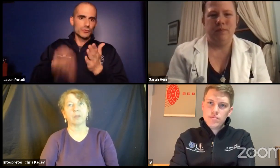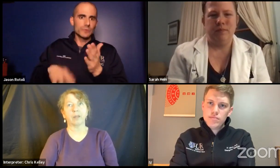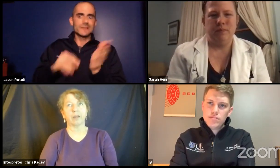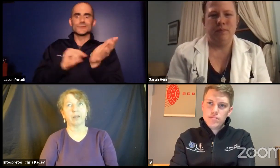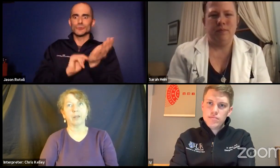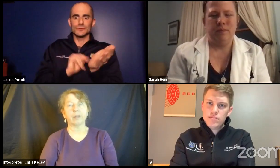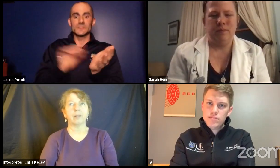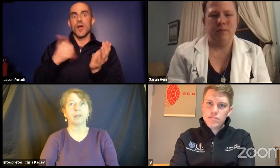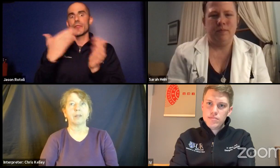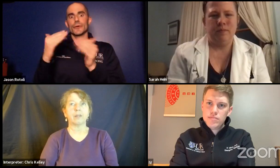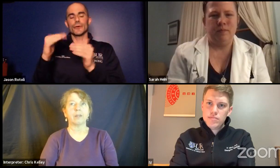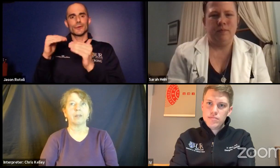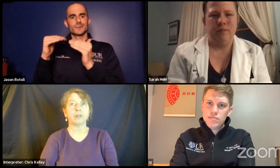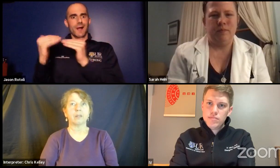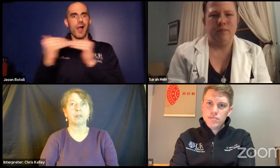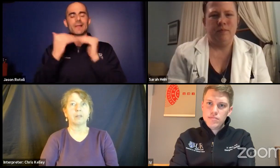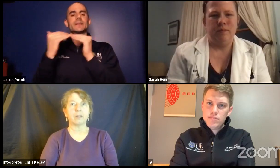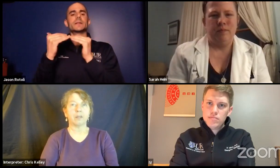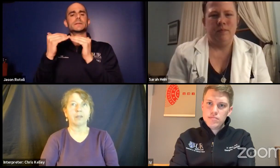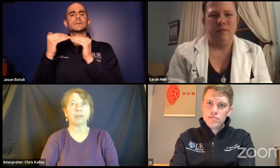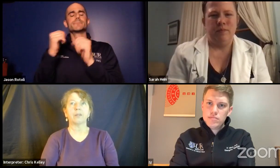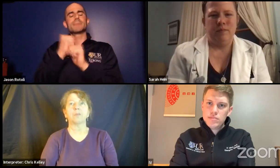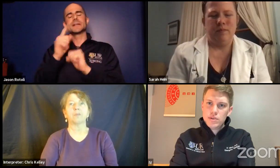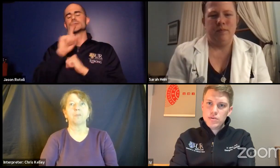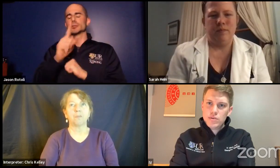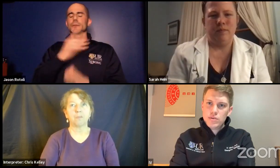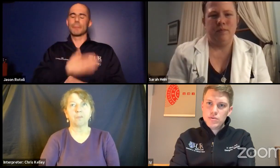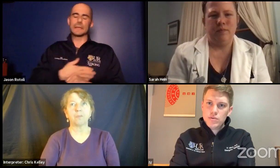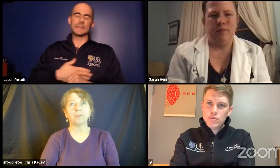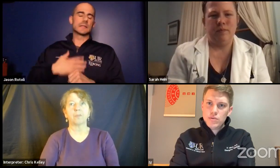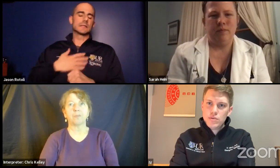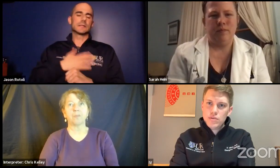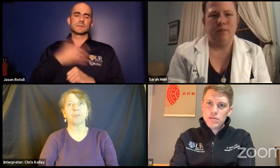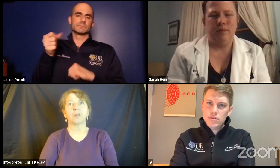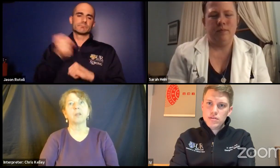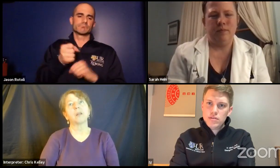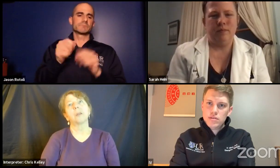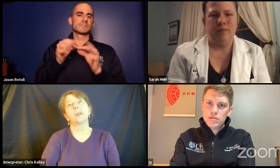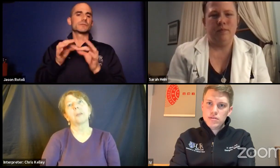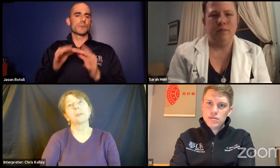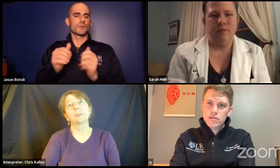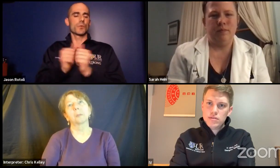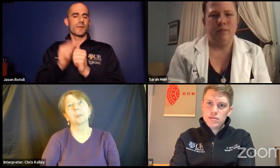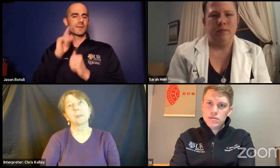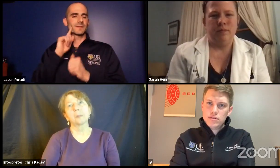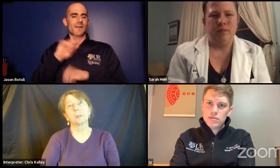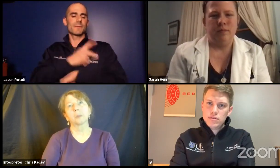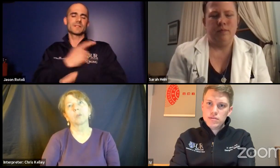busy. But if I am there or Dr. IV is working, the Deaf patients